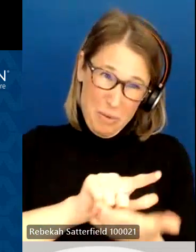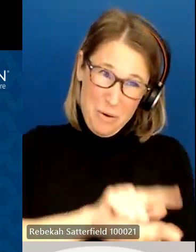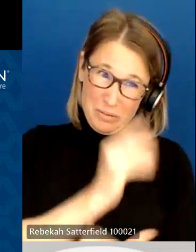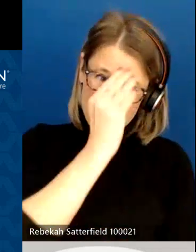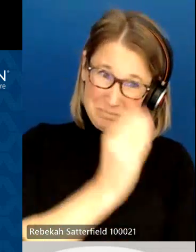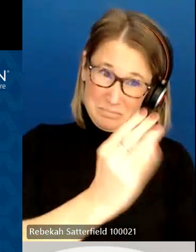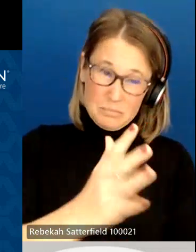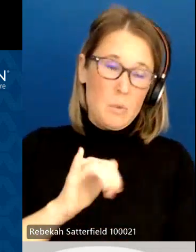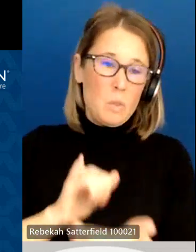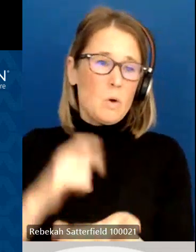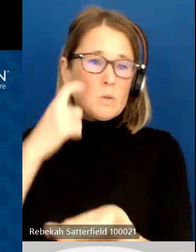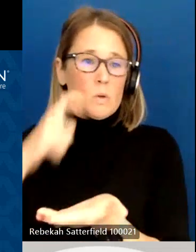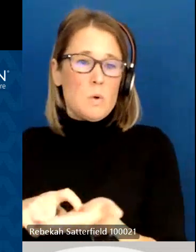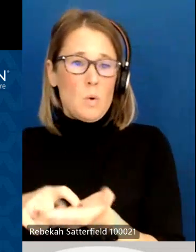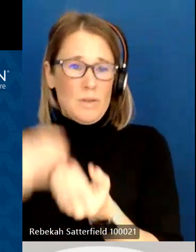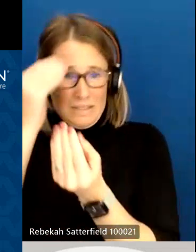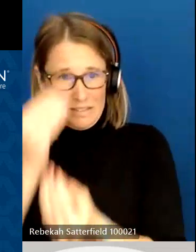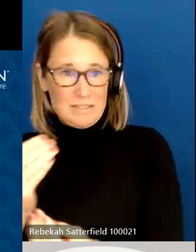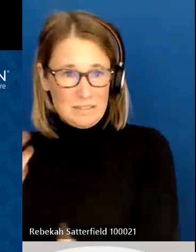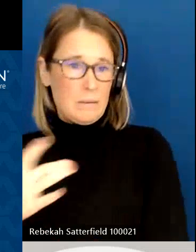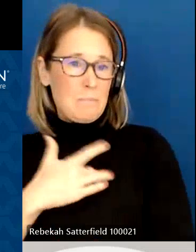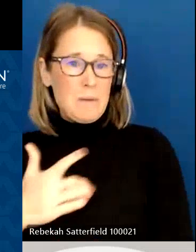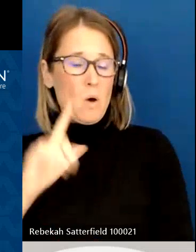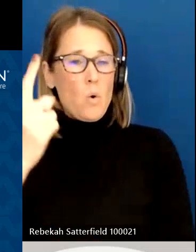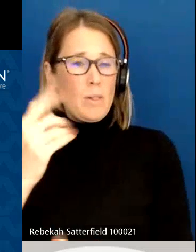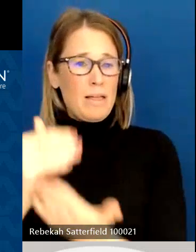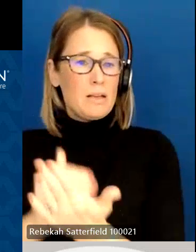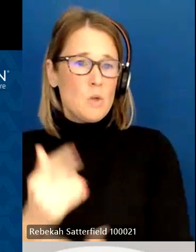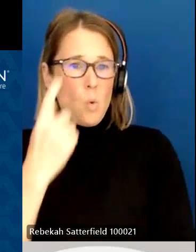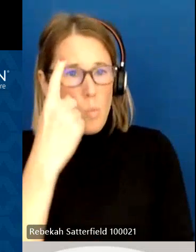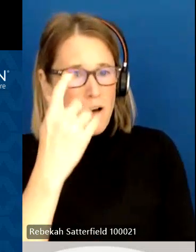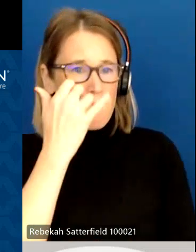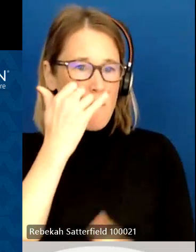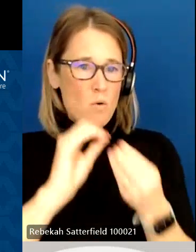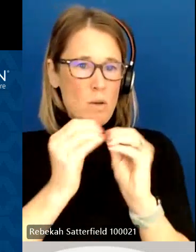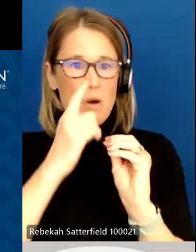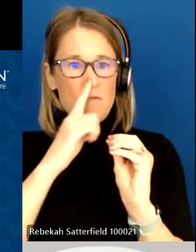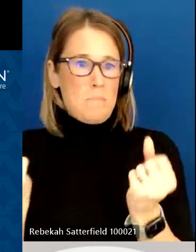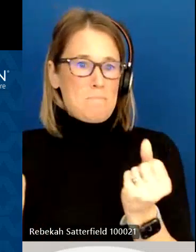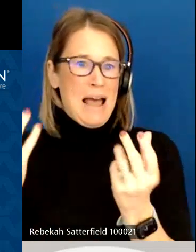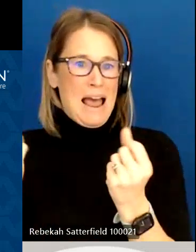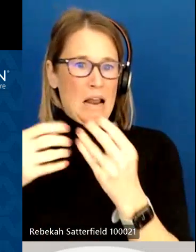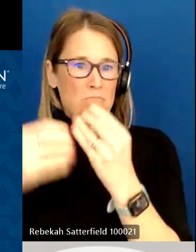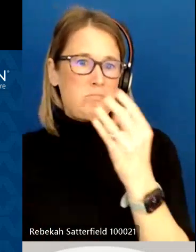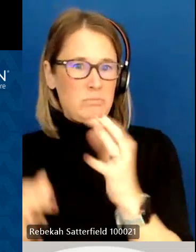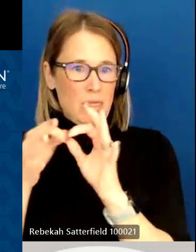typically only list one single phone number for all languages so for example honest truth I just